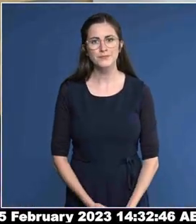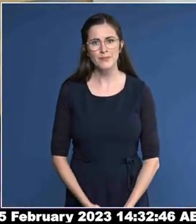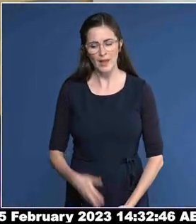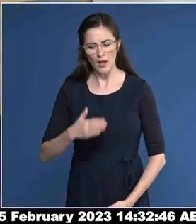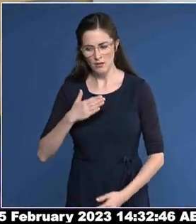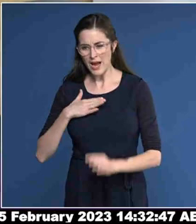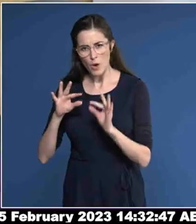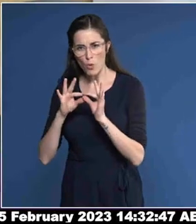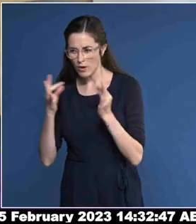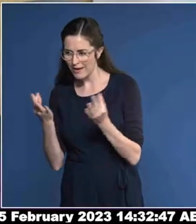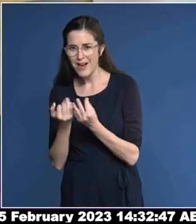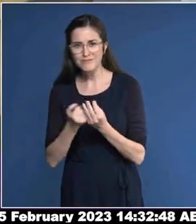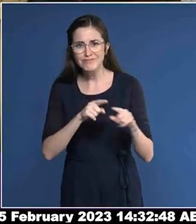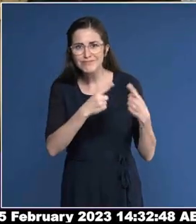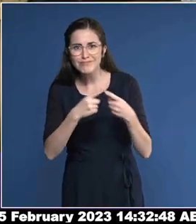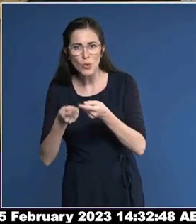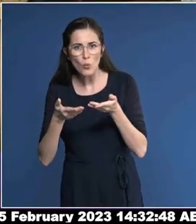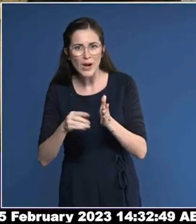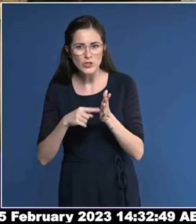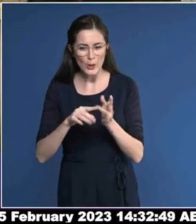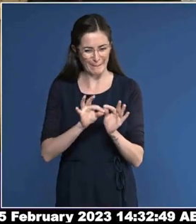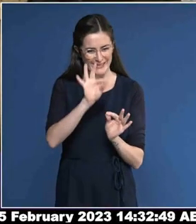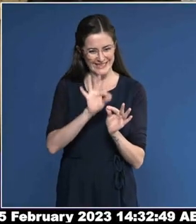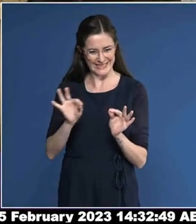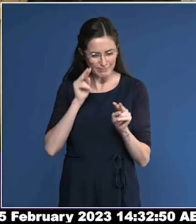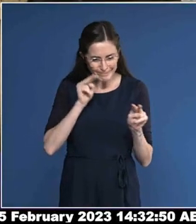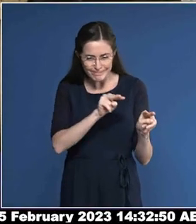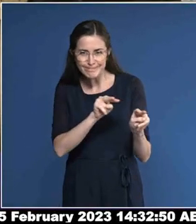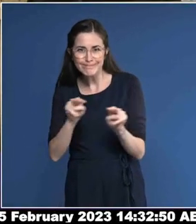measure it. So the way that we would look at it is we actually have a team of practice